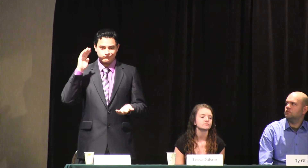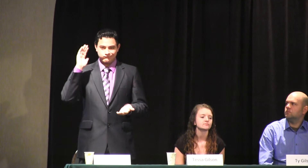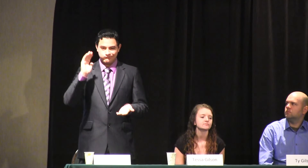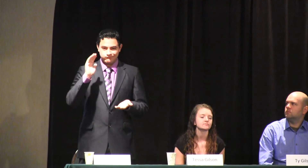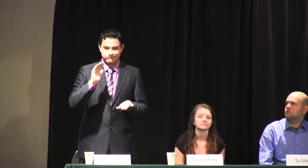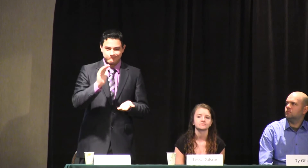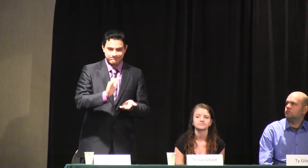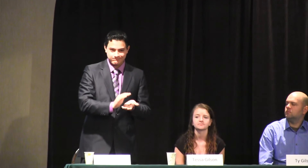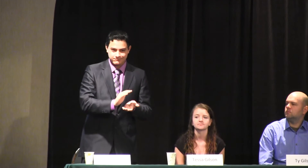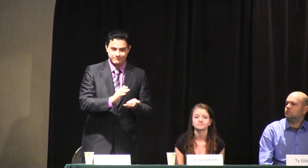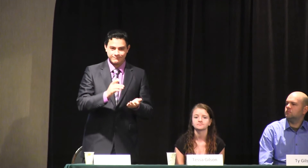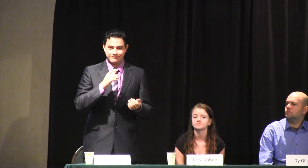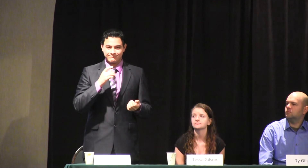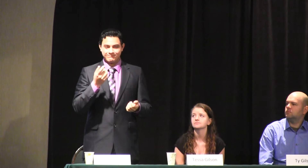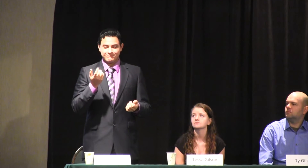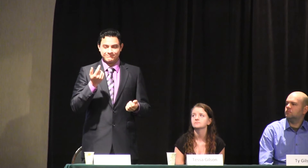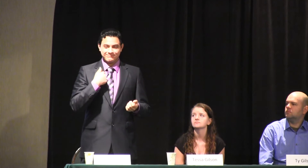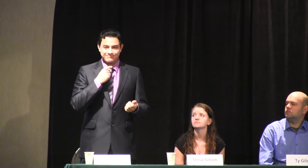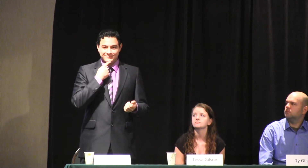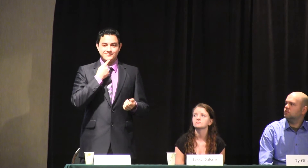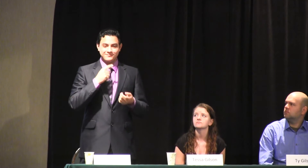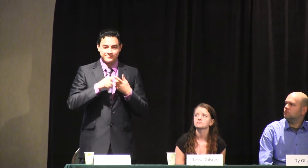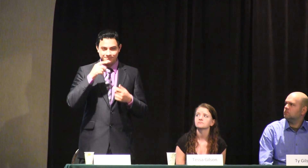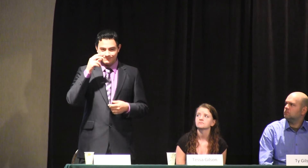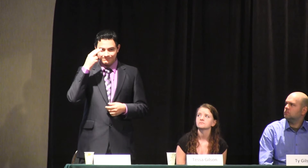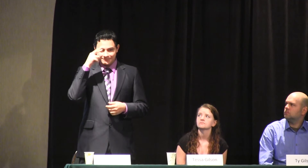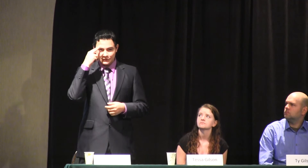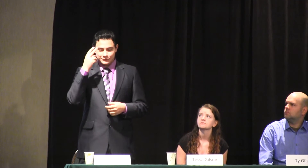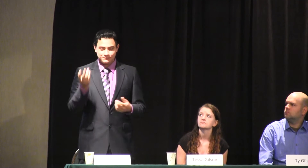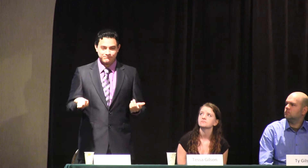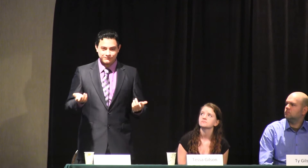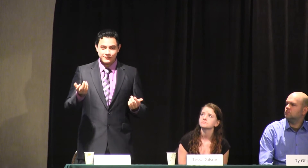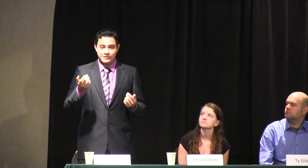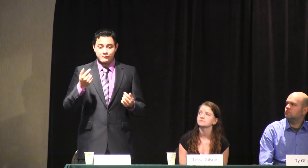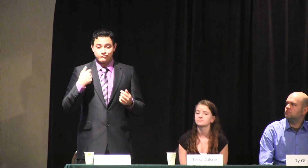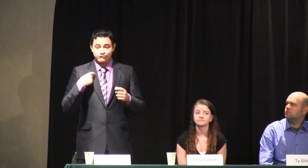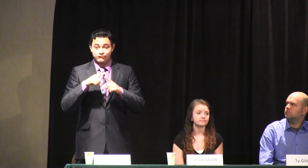and that sort of thing. I don't remember as much of my Mexican sign language anymore,